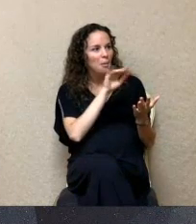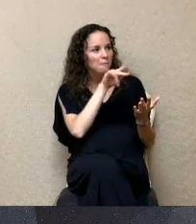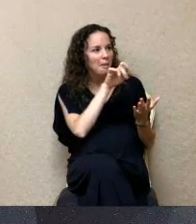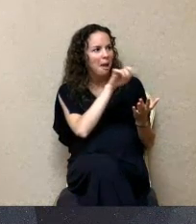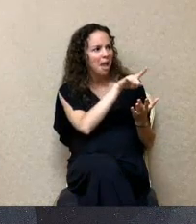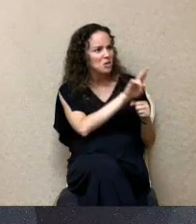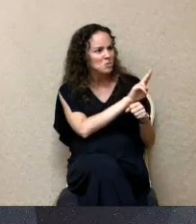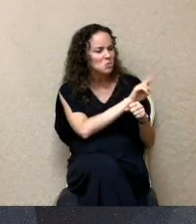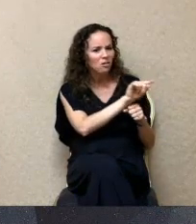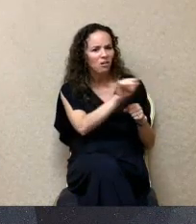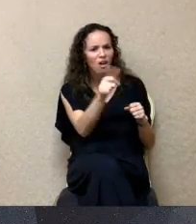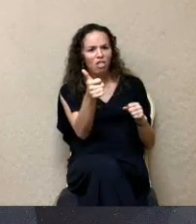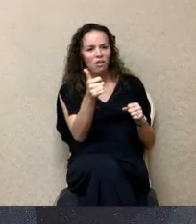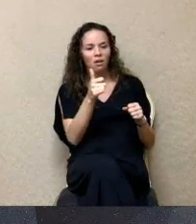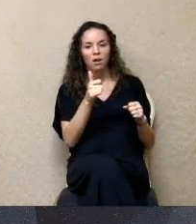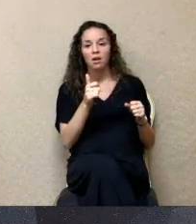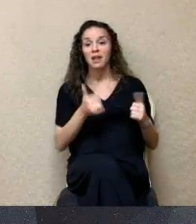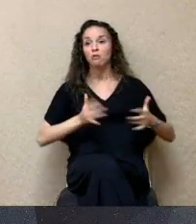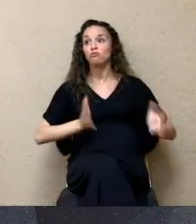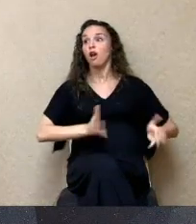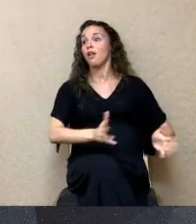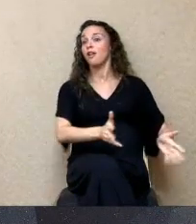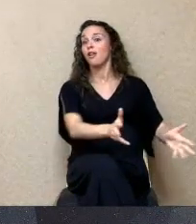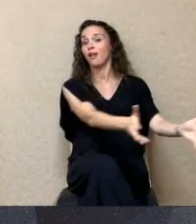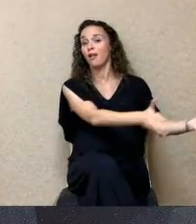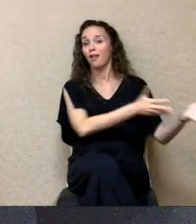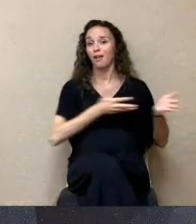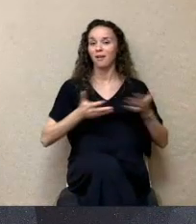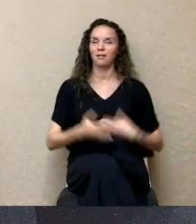and she is just chatting away now with her device.